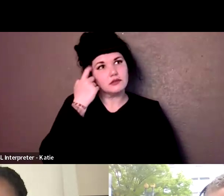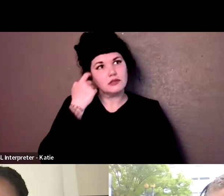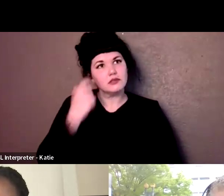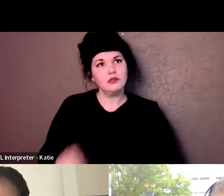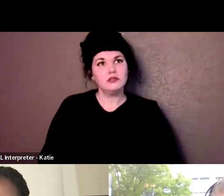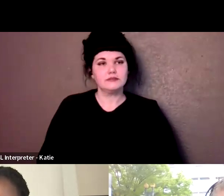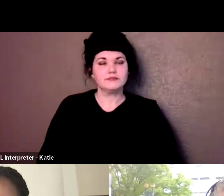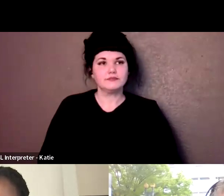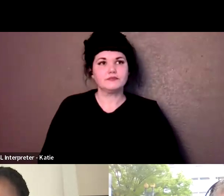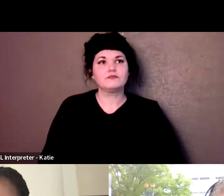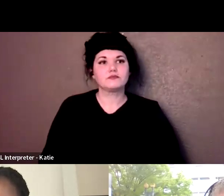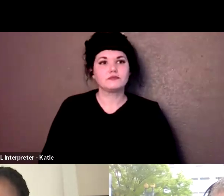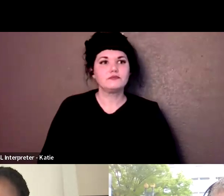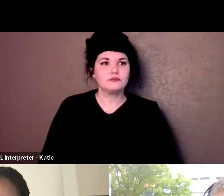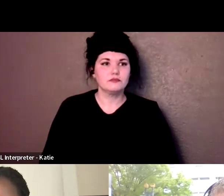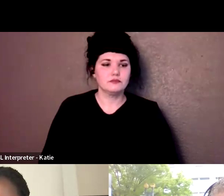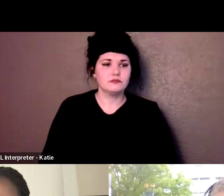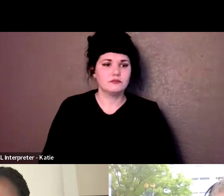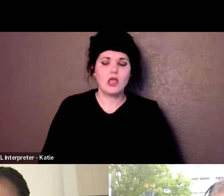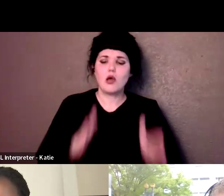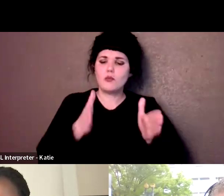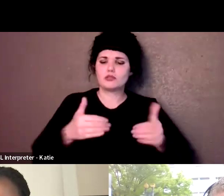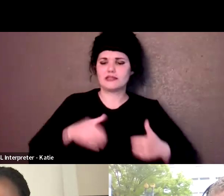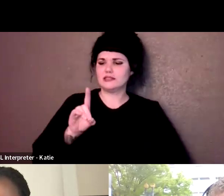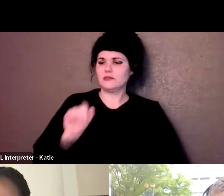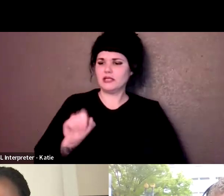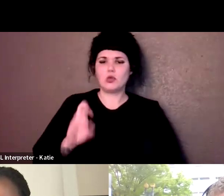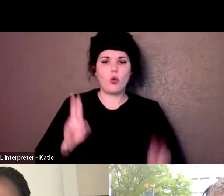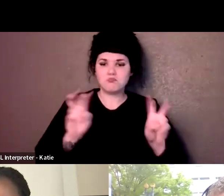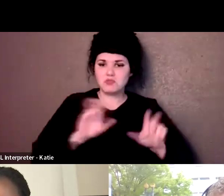or challenges, or however they identify, have a problem that is often seen as very